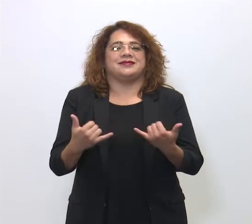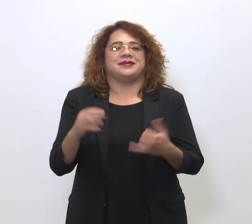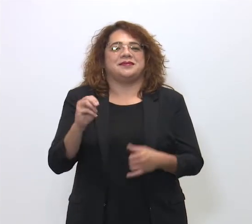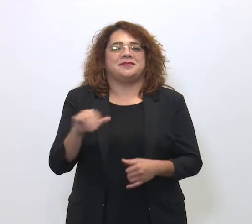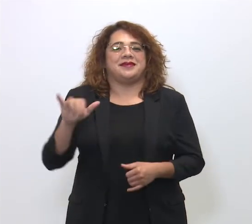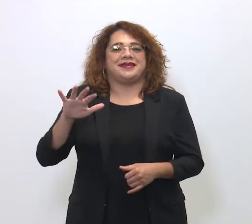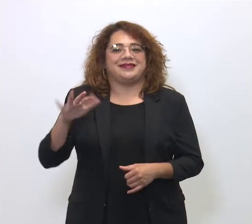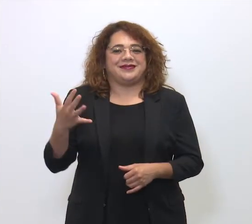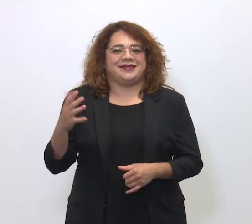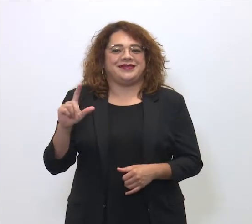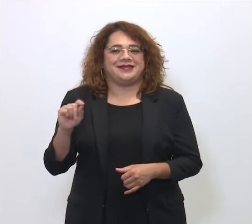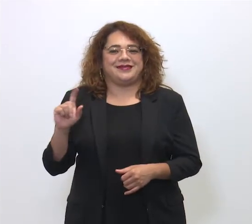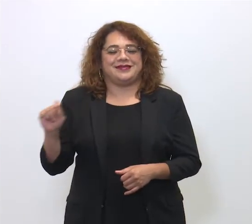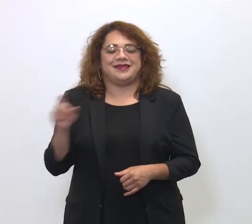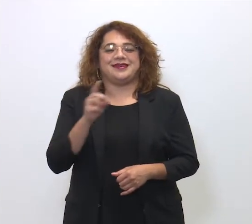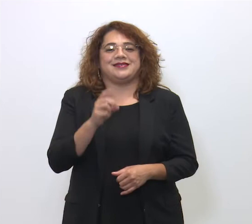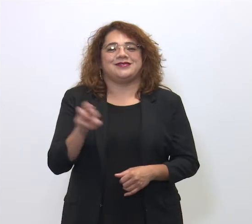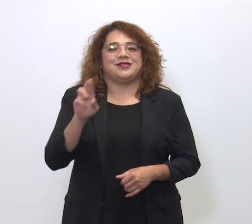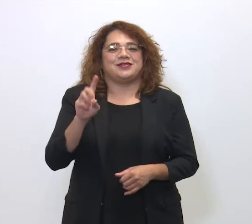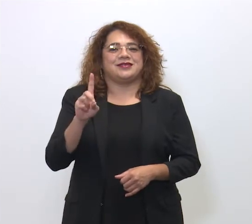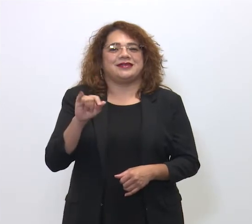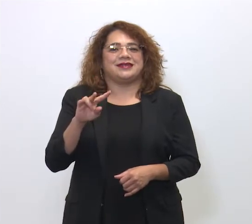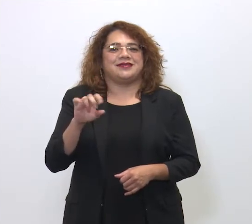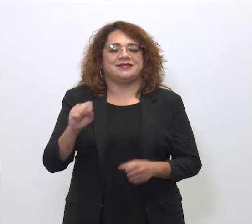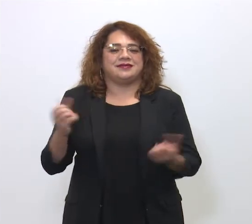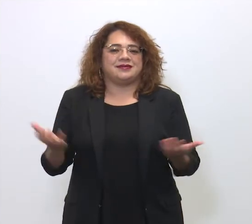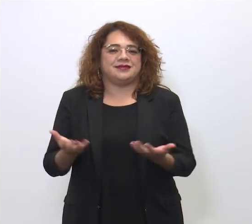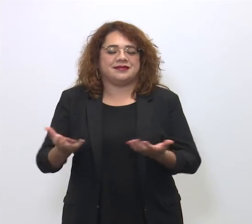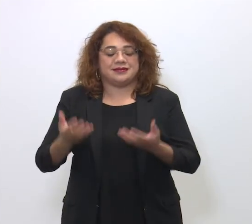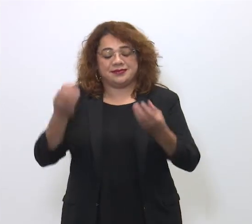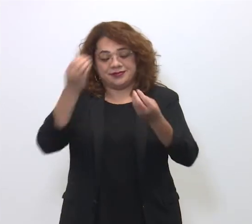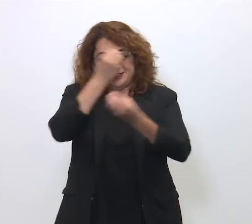be giving an update about our new health order which is going to go into effect